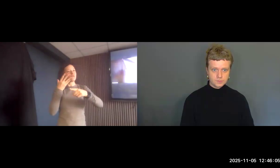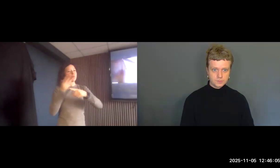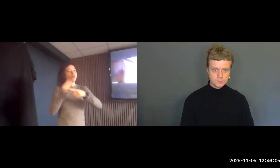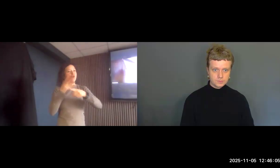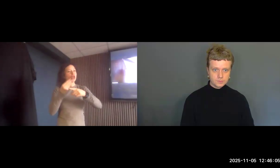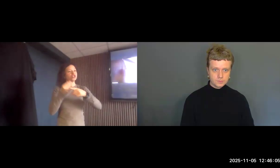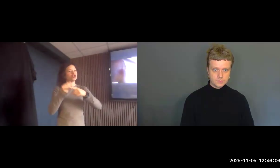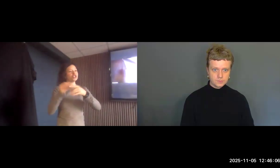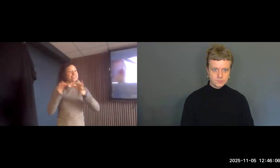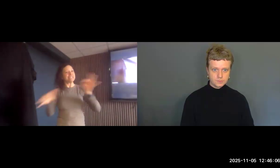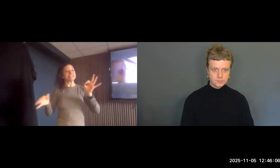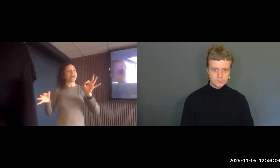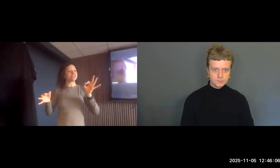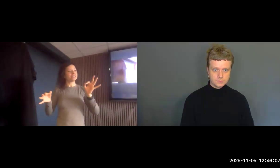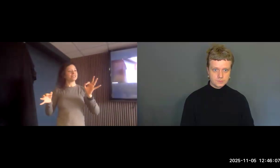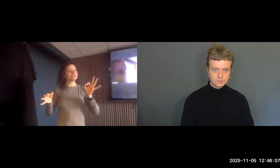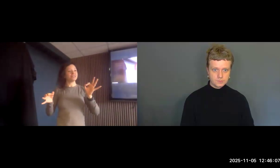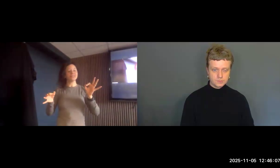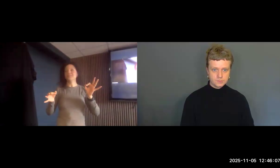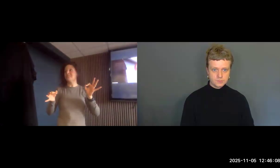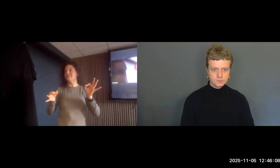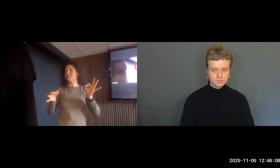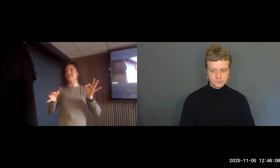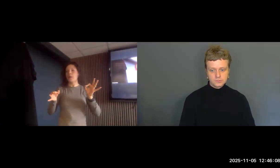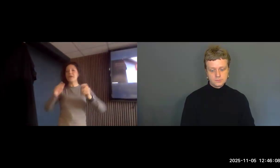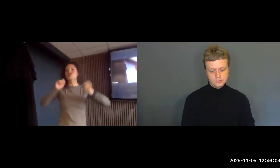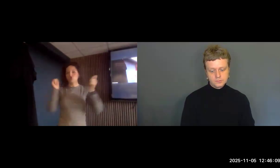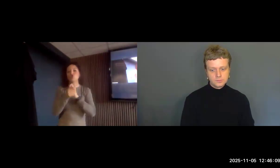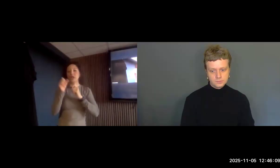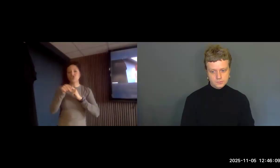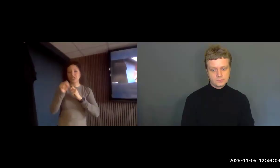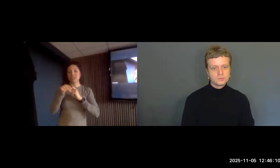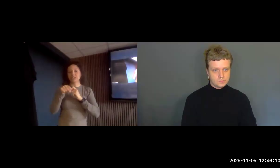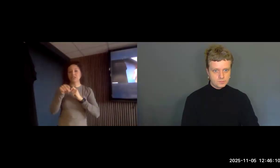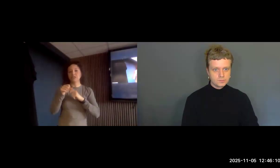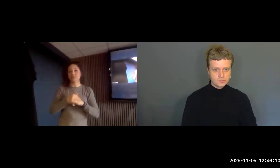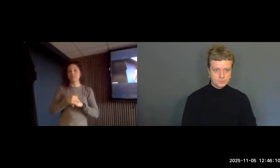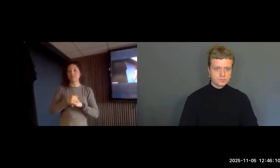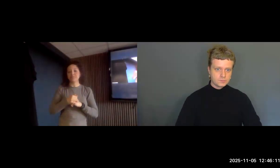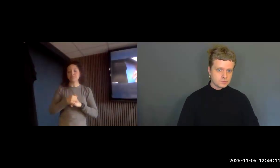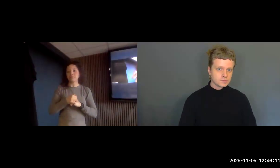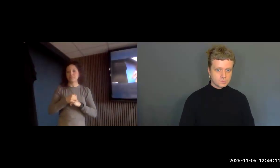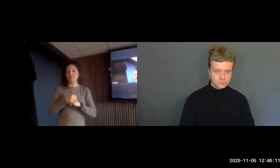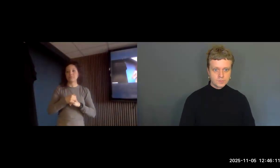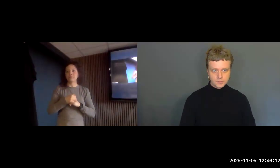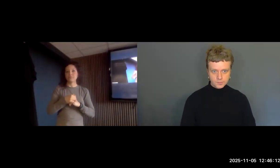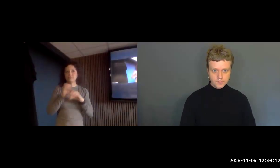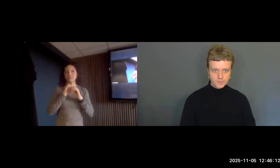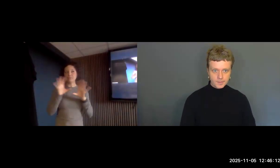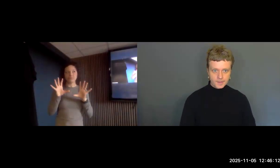So it's not phonologically… I suppose it's more… I suppose more morephological shift rather than phonology.